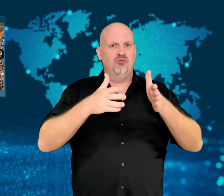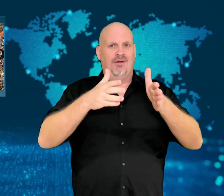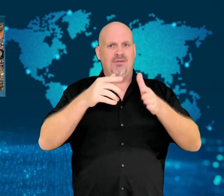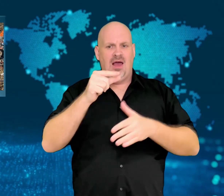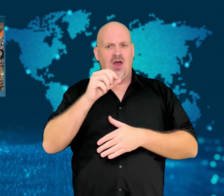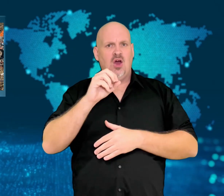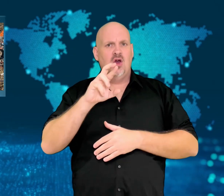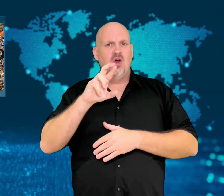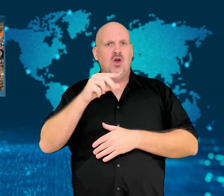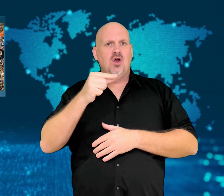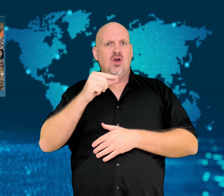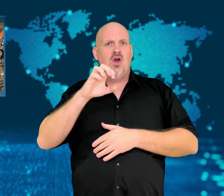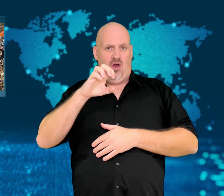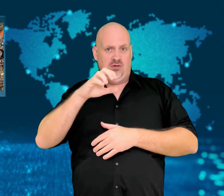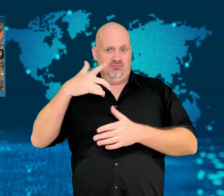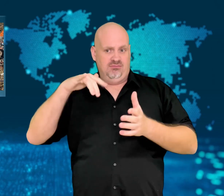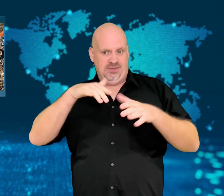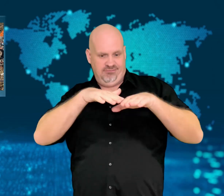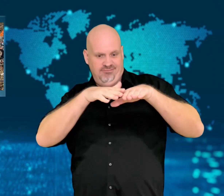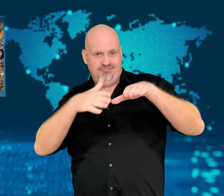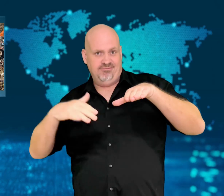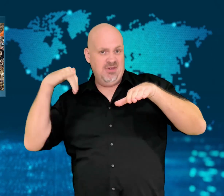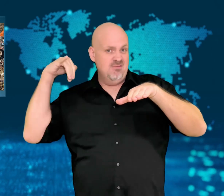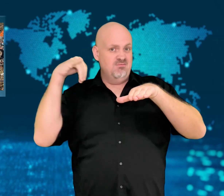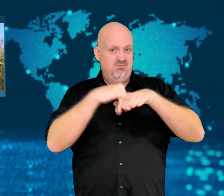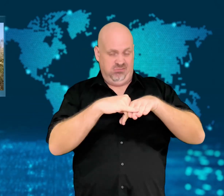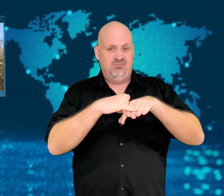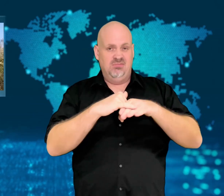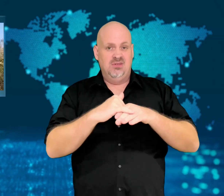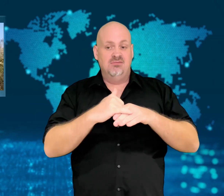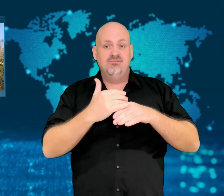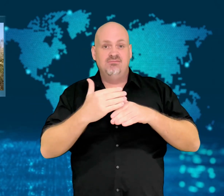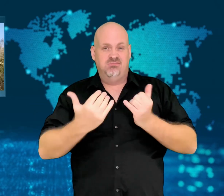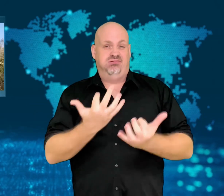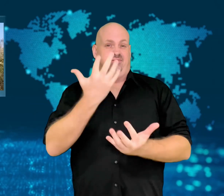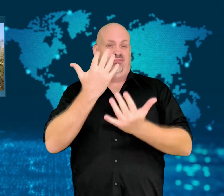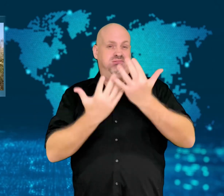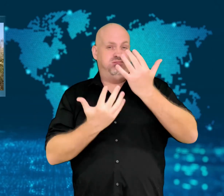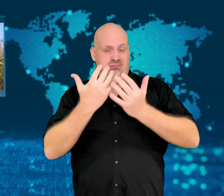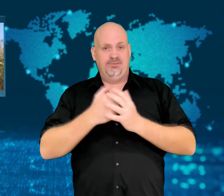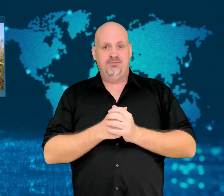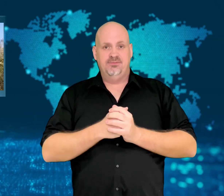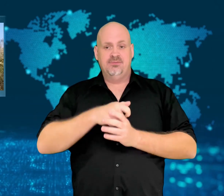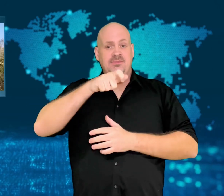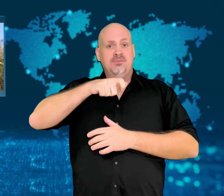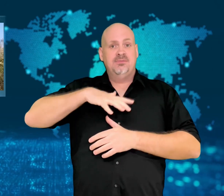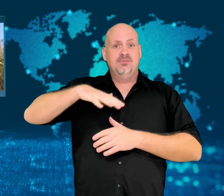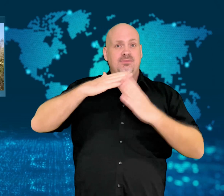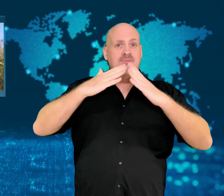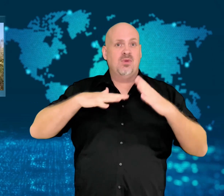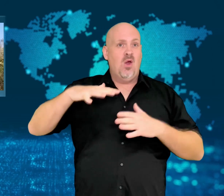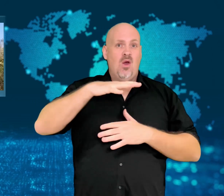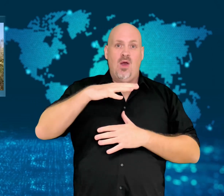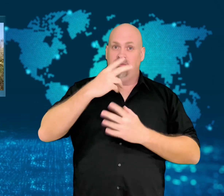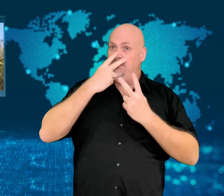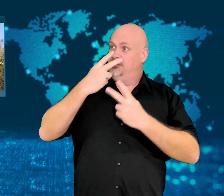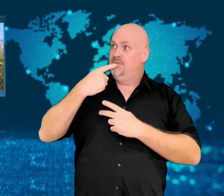Some local residents described the plane flying low over a populated area,